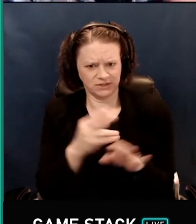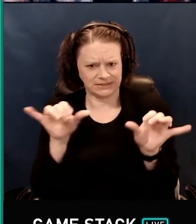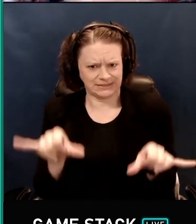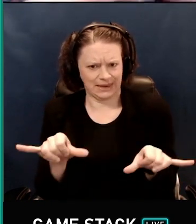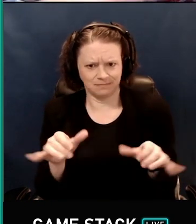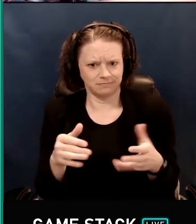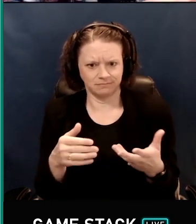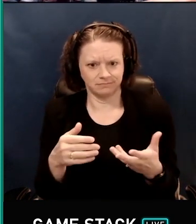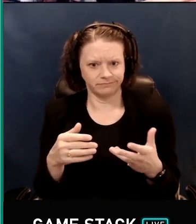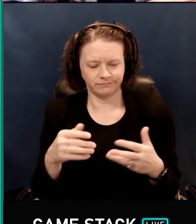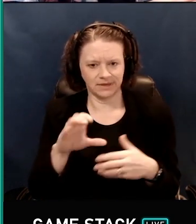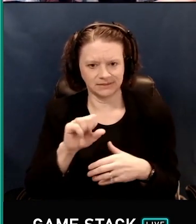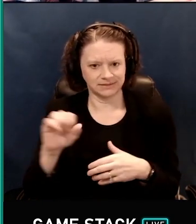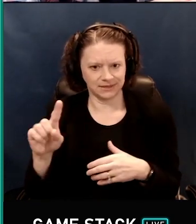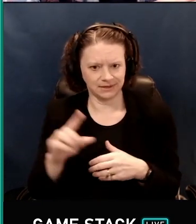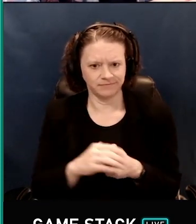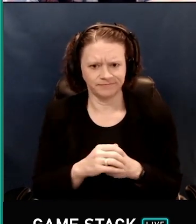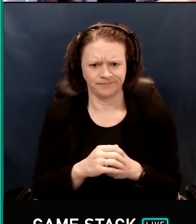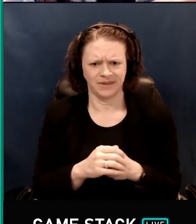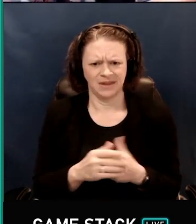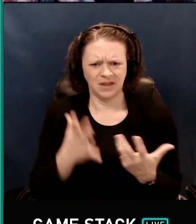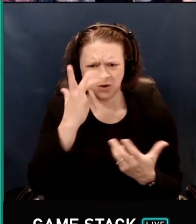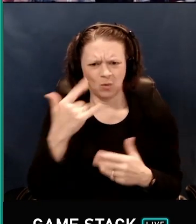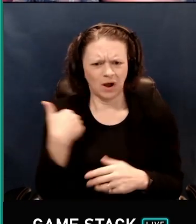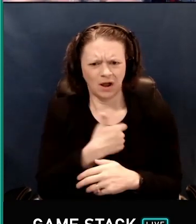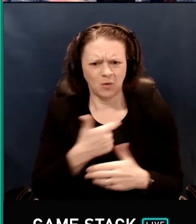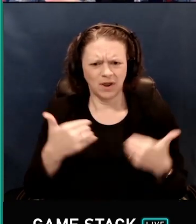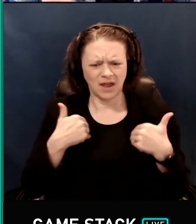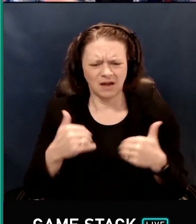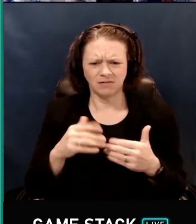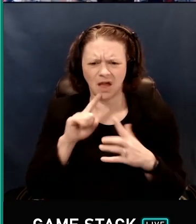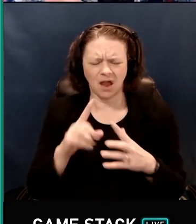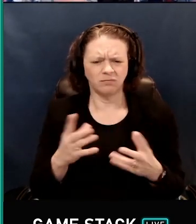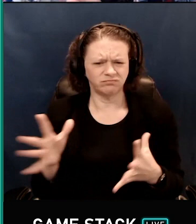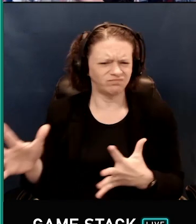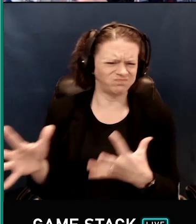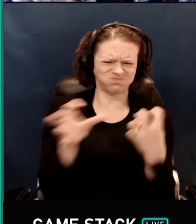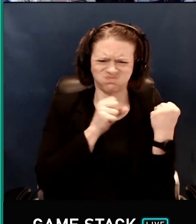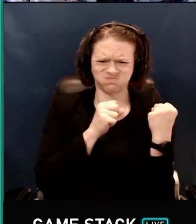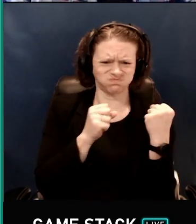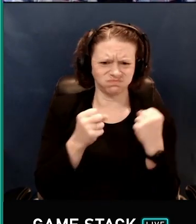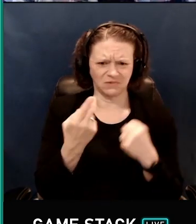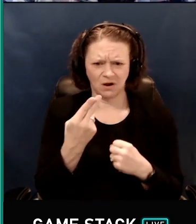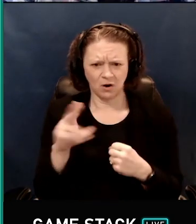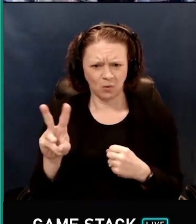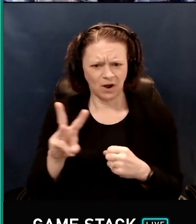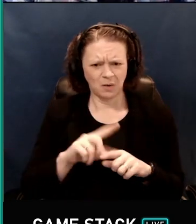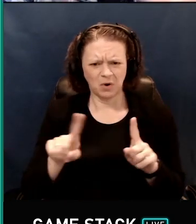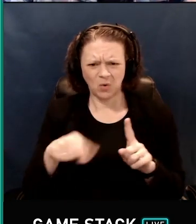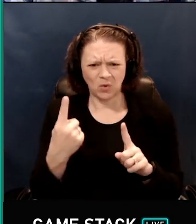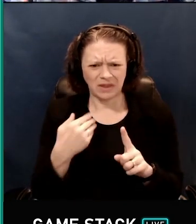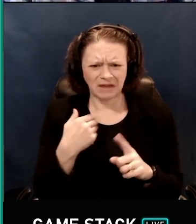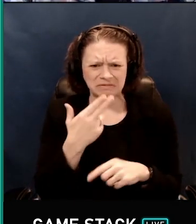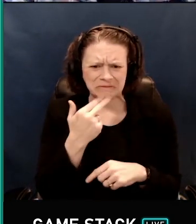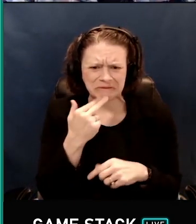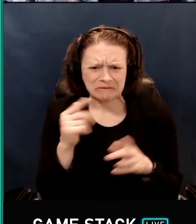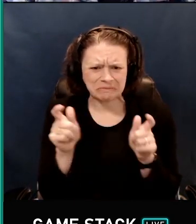many tens of times more faster hardware, and only get like 1.5 to 3 times improvement? Why is it that we're not taking advantage of the full bandwidth?